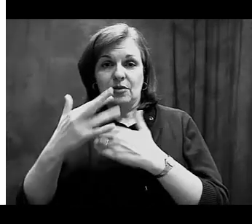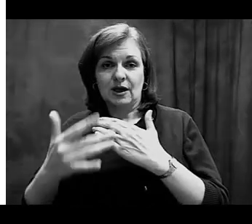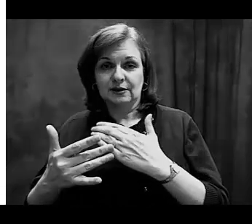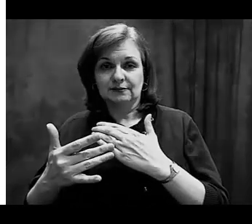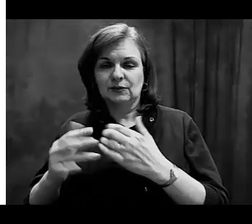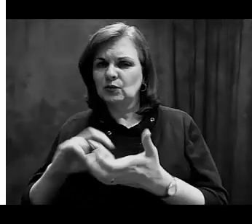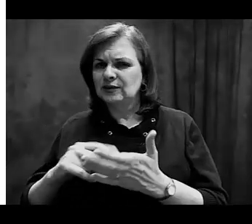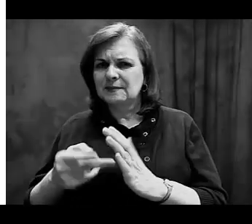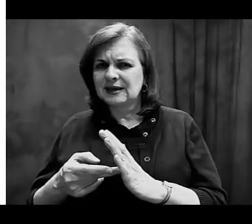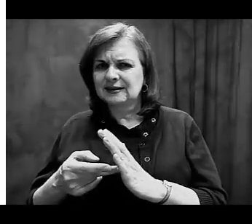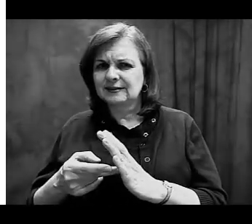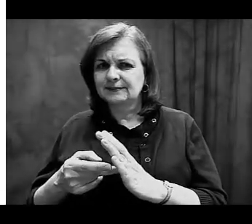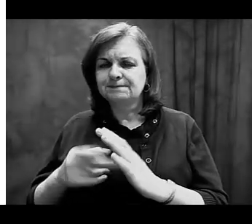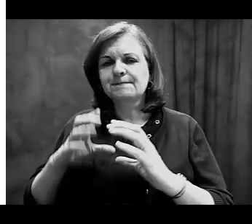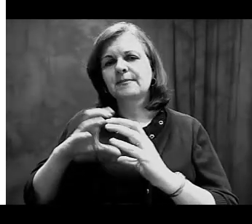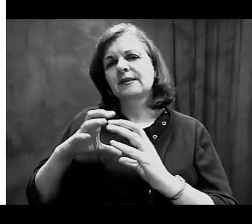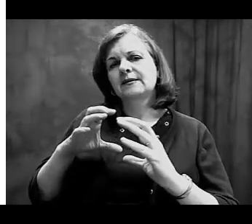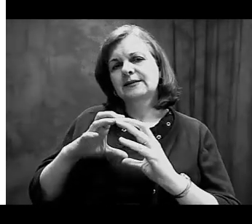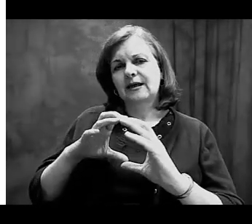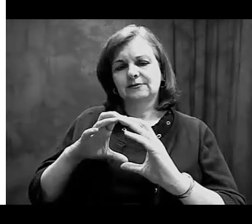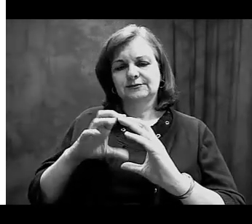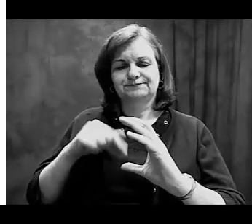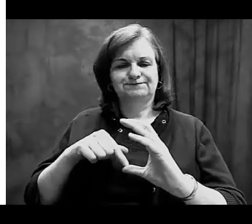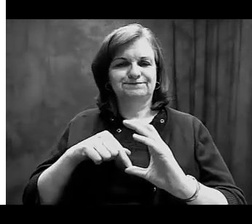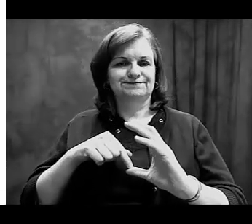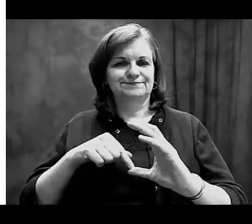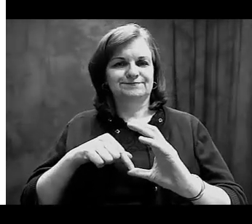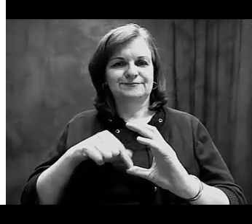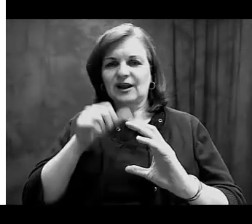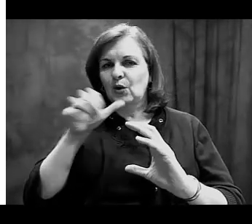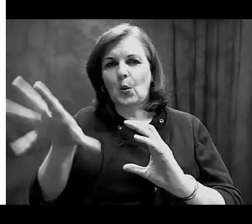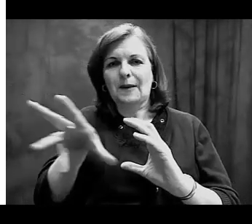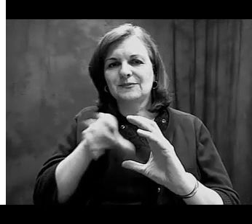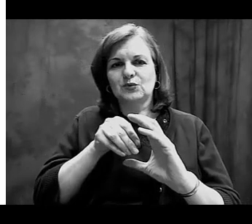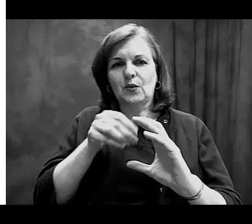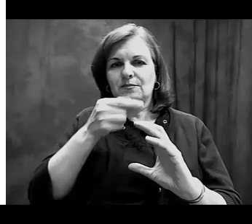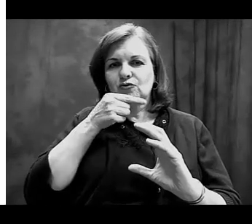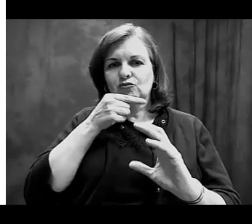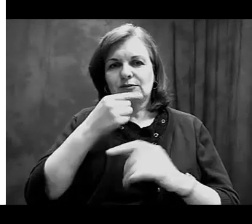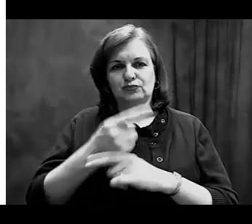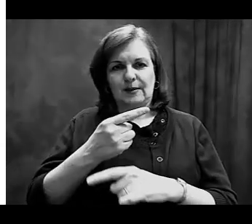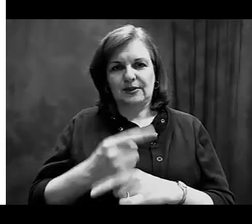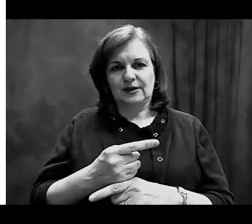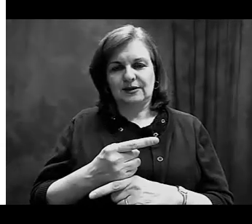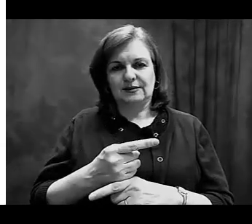and what this means is the cells are not taking up glucose properly